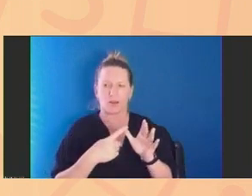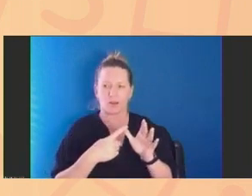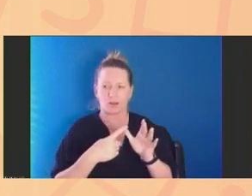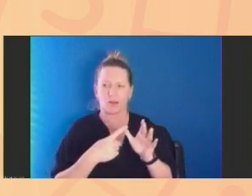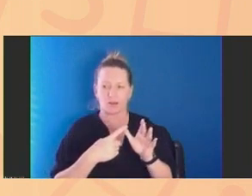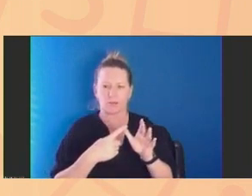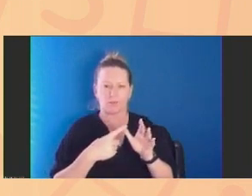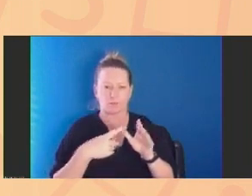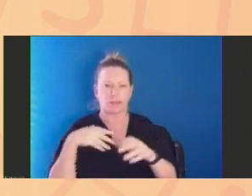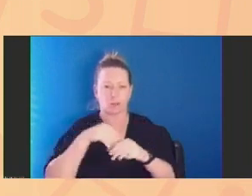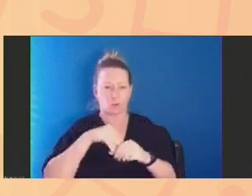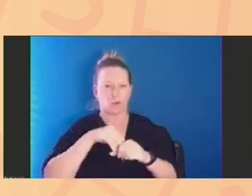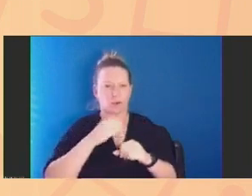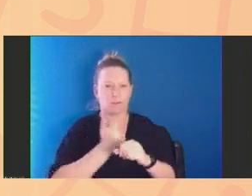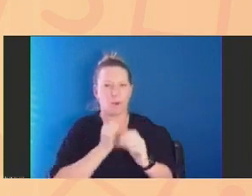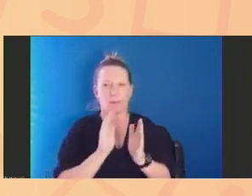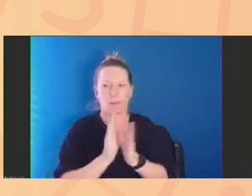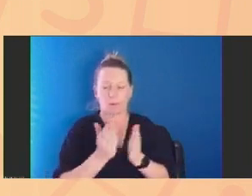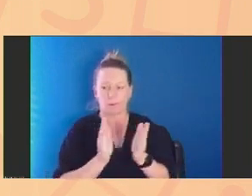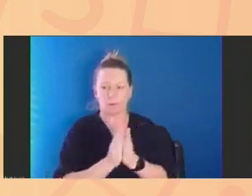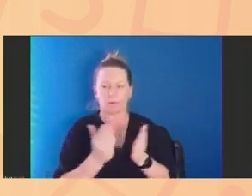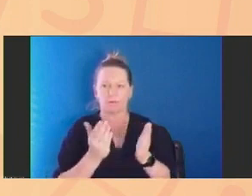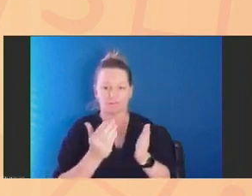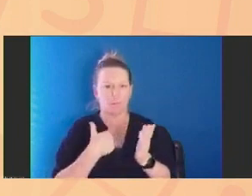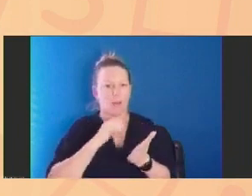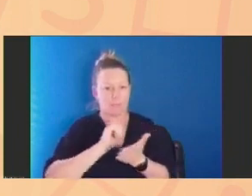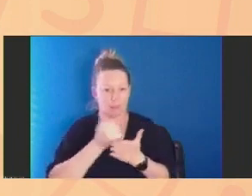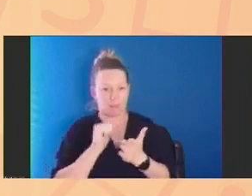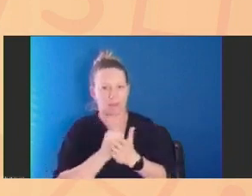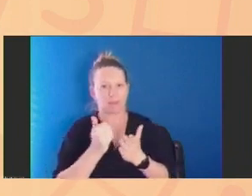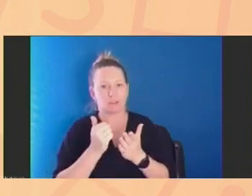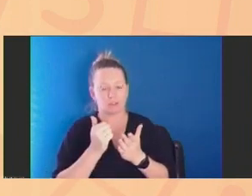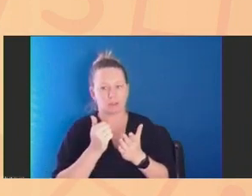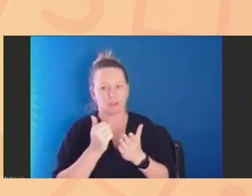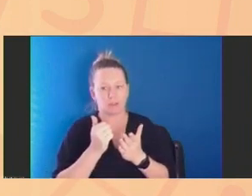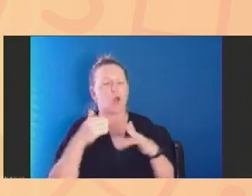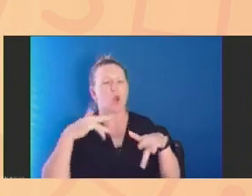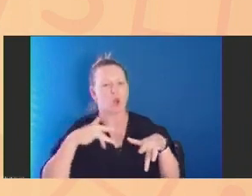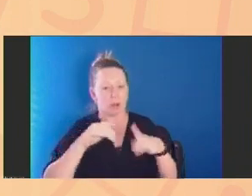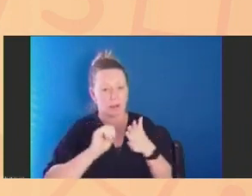but I did publish with Alison Lester, but I'm just waiting for it. But I've got the copy.